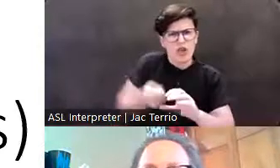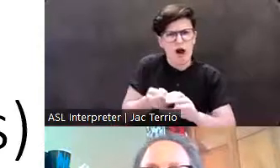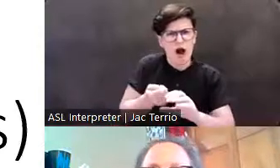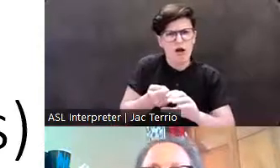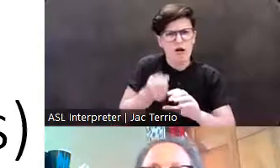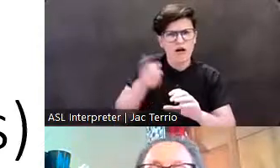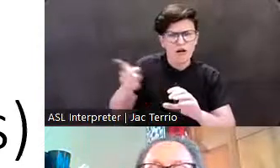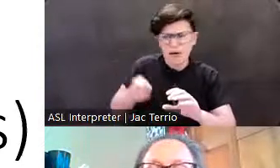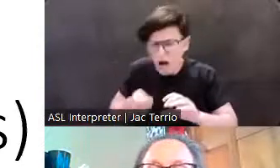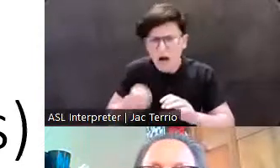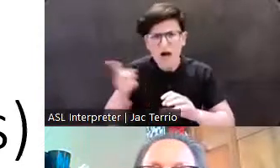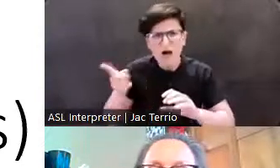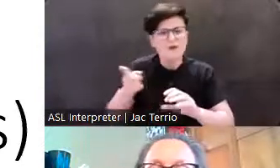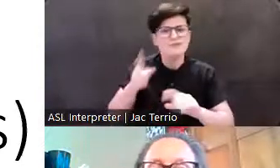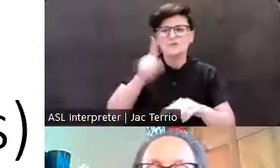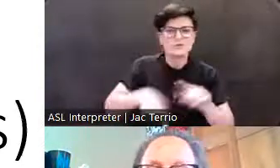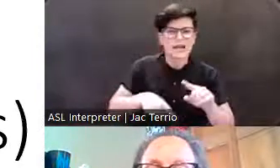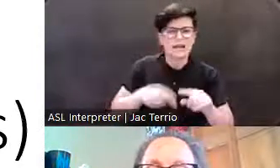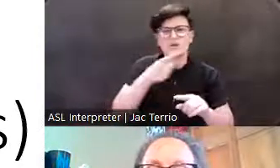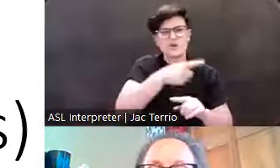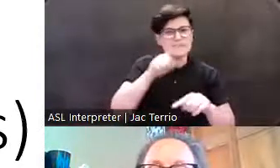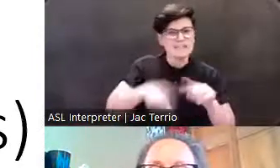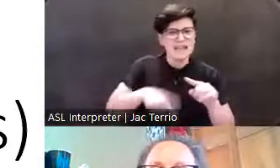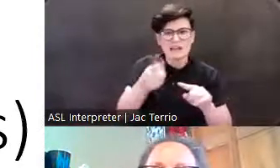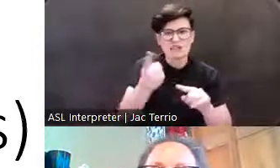That law applies to sober housing.